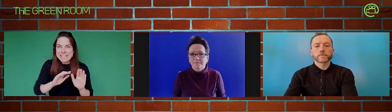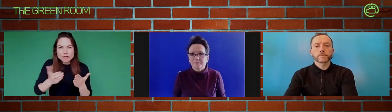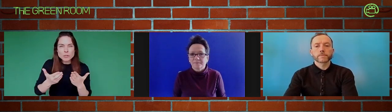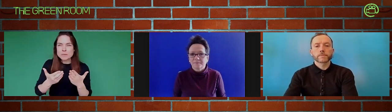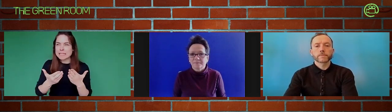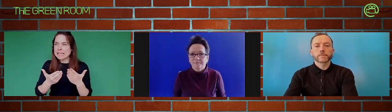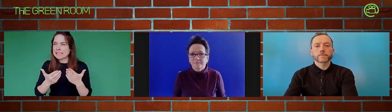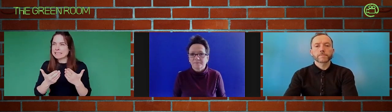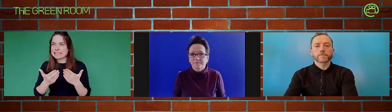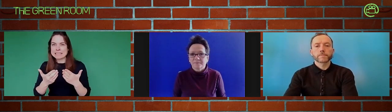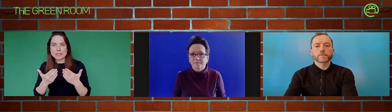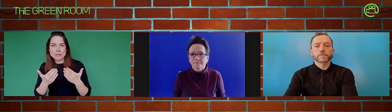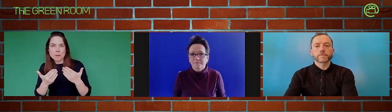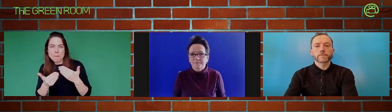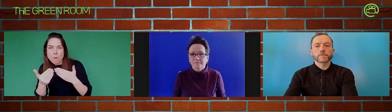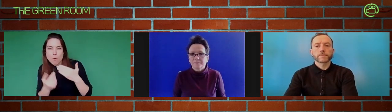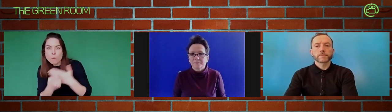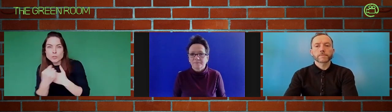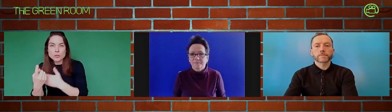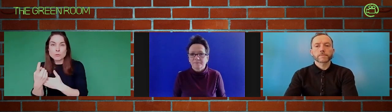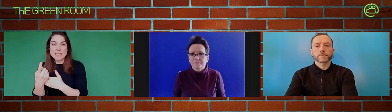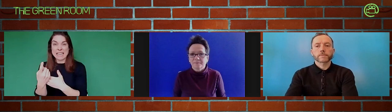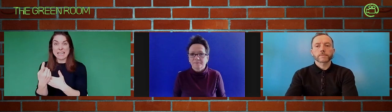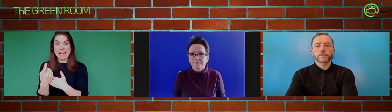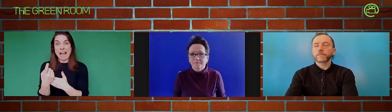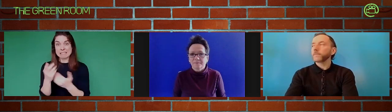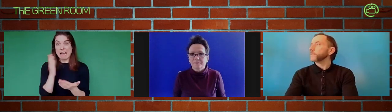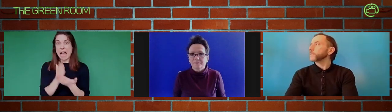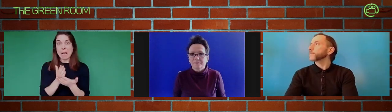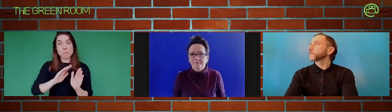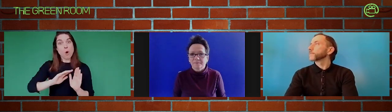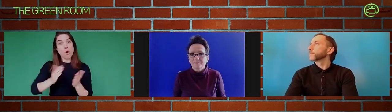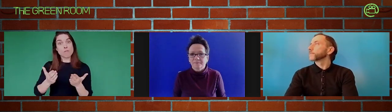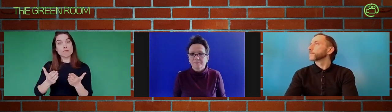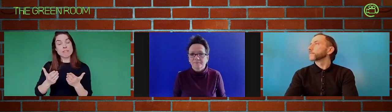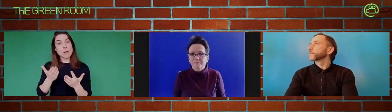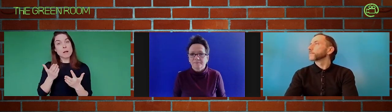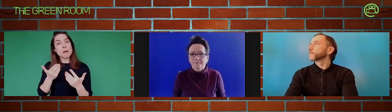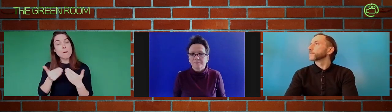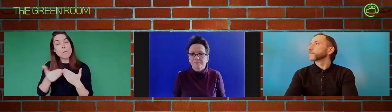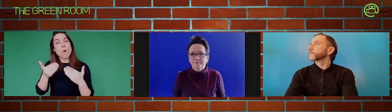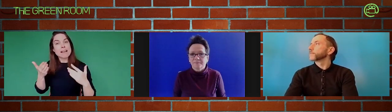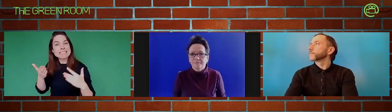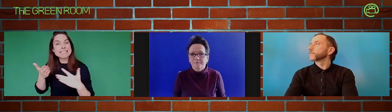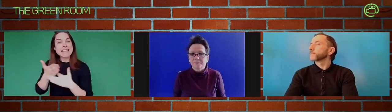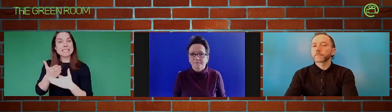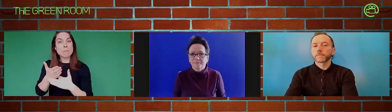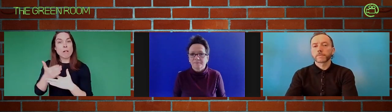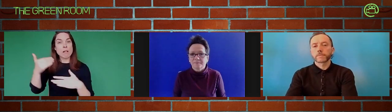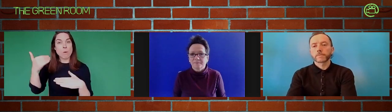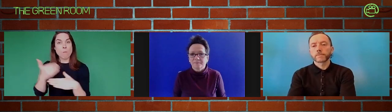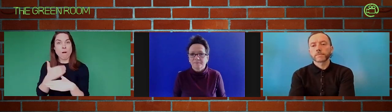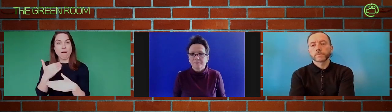I personally, find accessible work a lot more interesting and, you know,